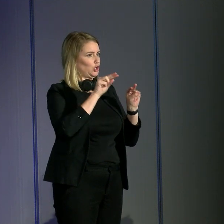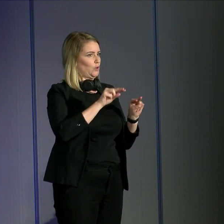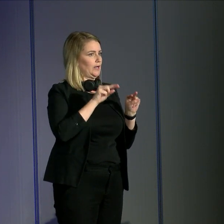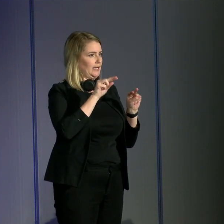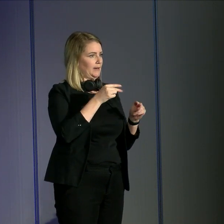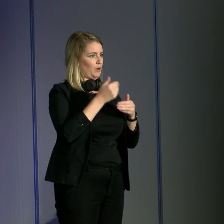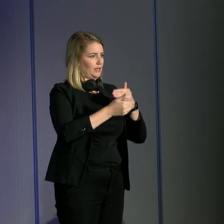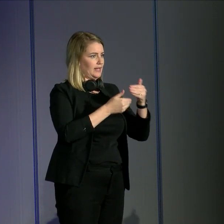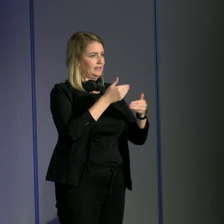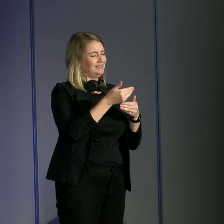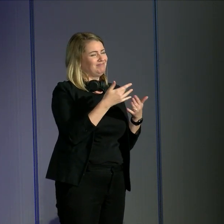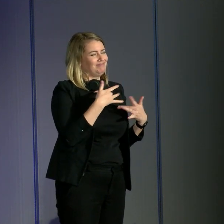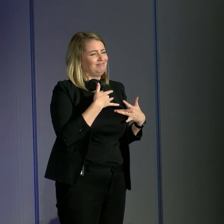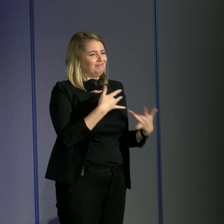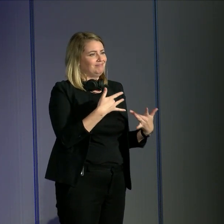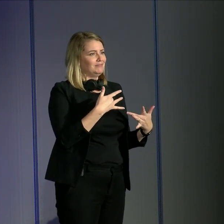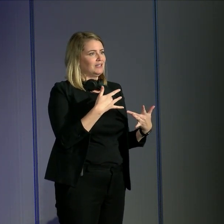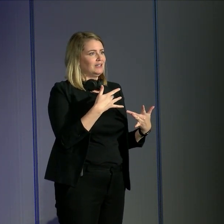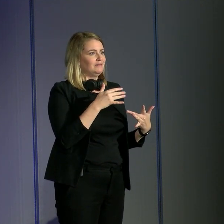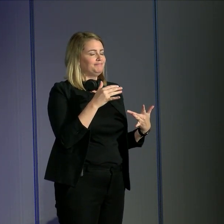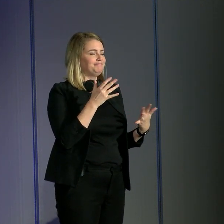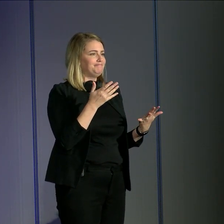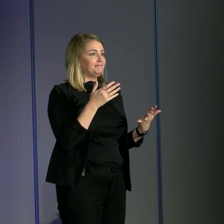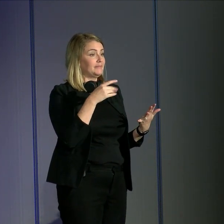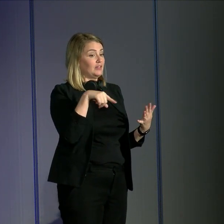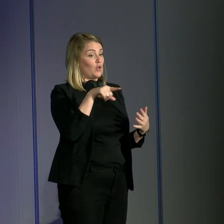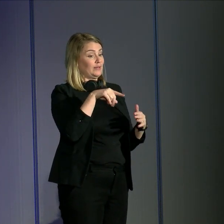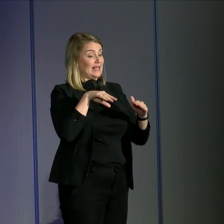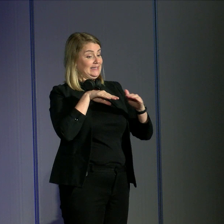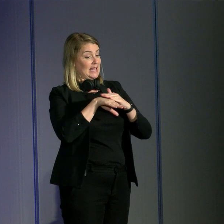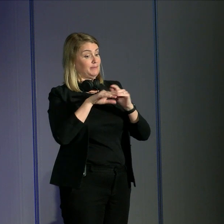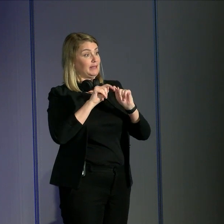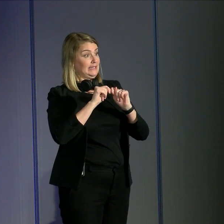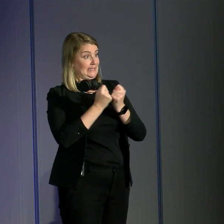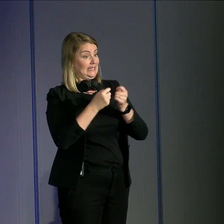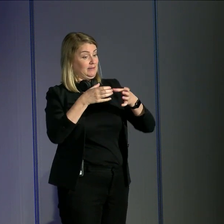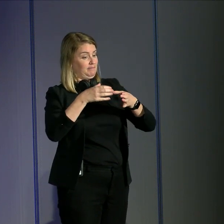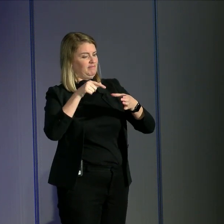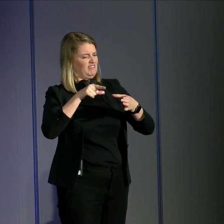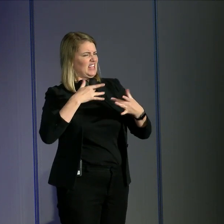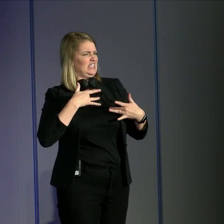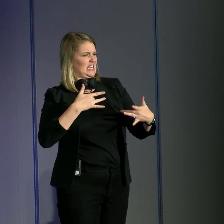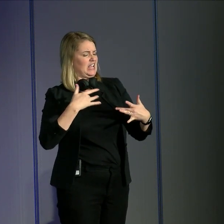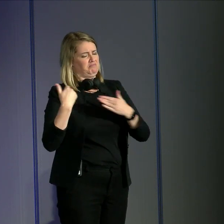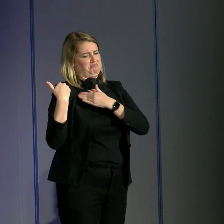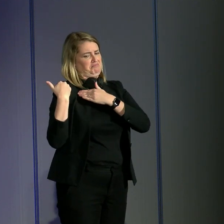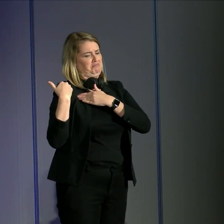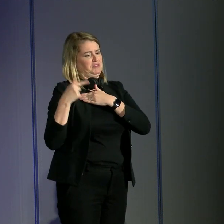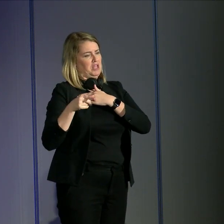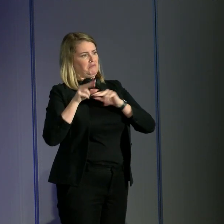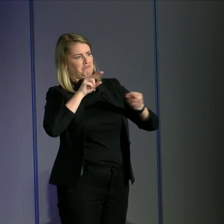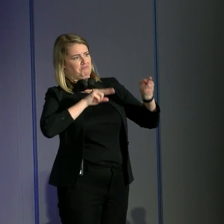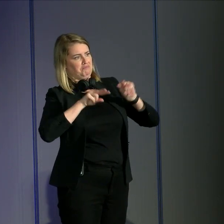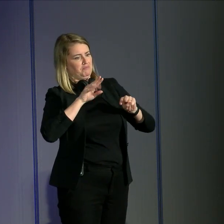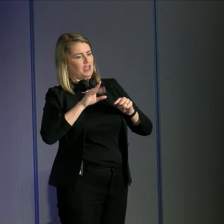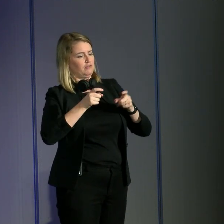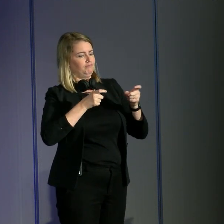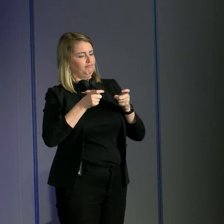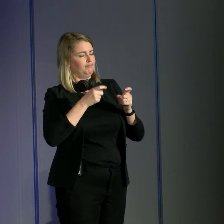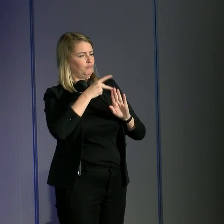This would be something typically done by the accessibility team usually. Their oversight and governance of the program. And they're walking.